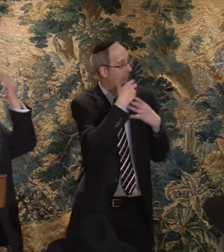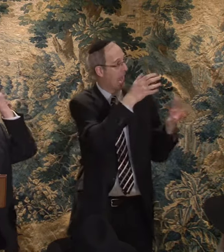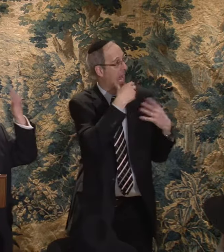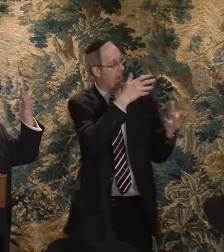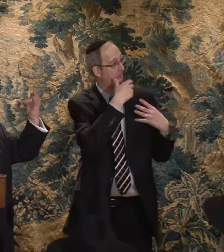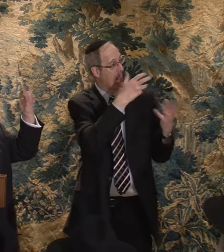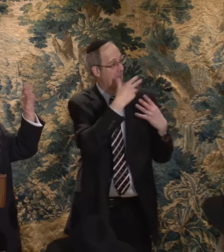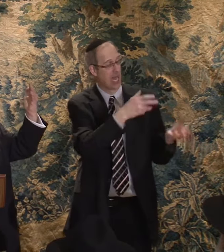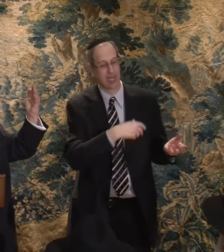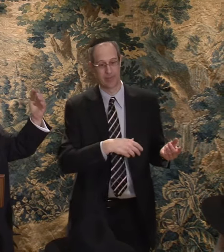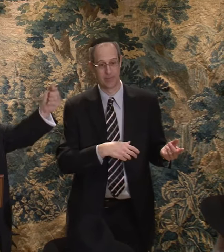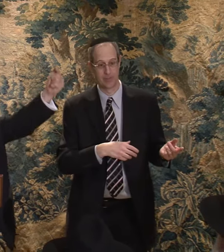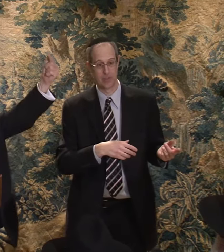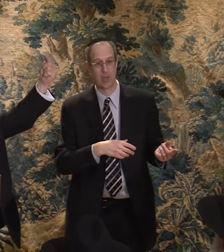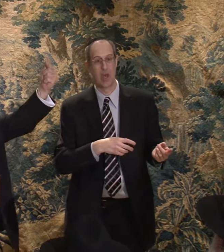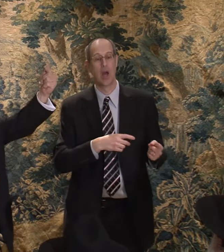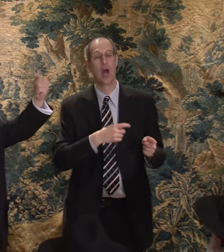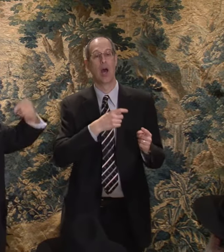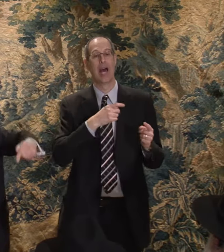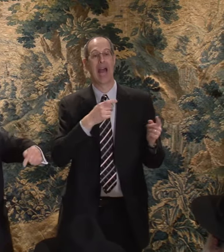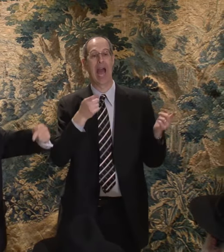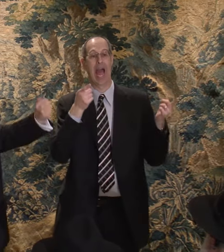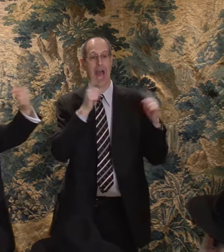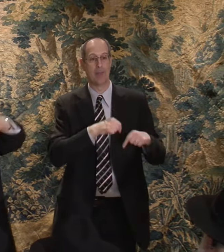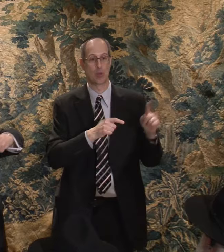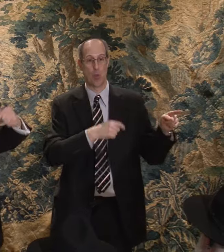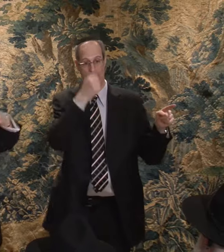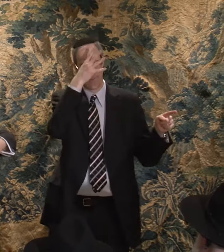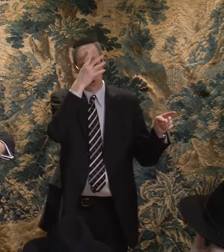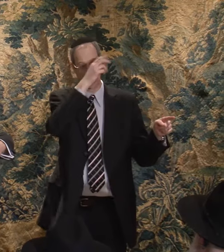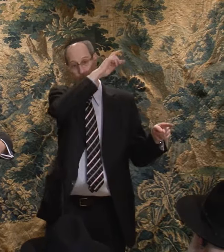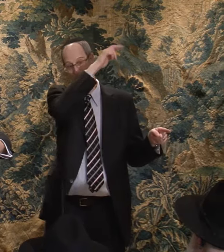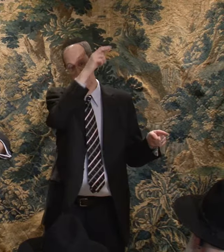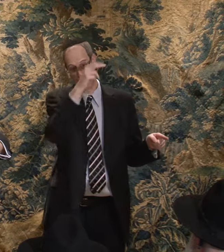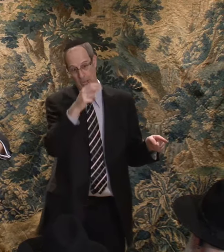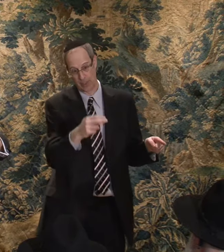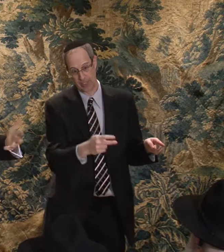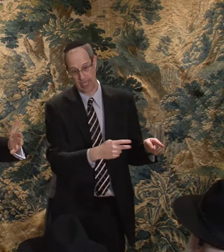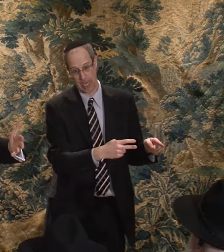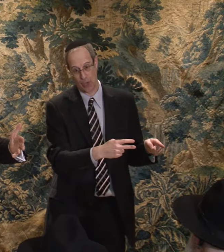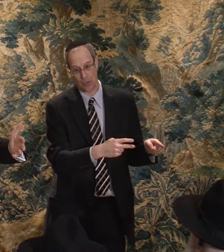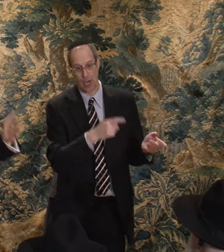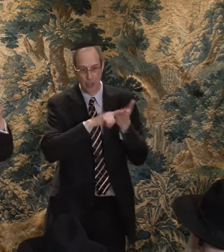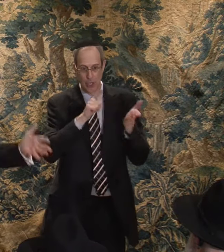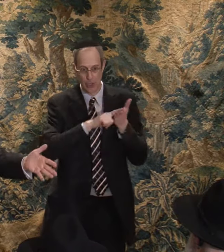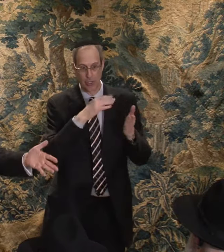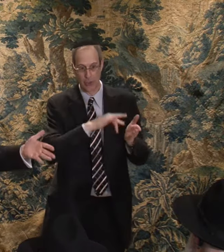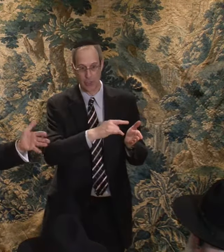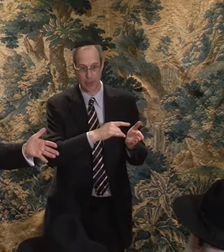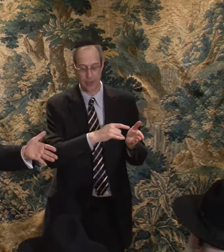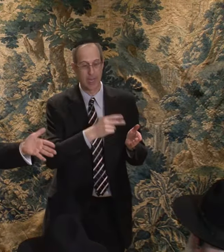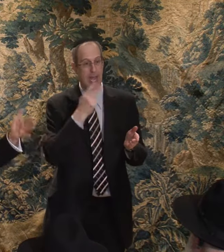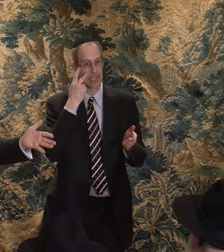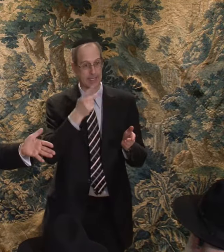just happened to be miniature my him that one of the fathers was coming downstairs to check on the kids he happened to be an EMT happened to be a